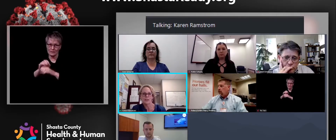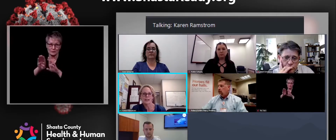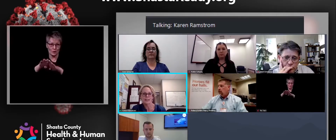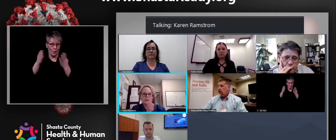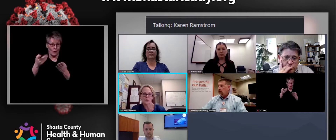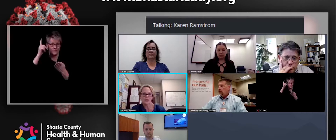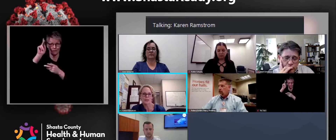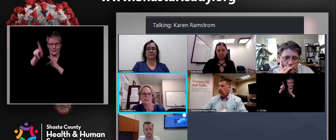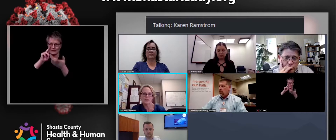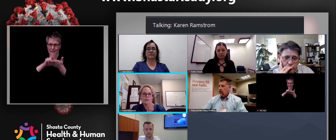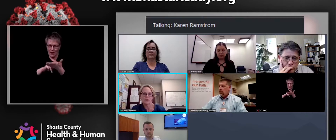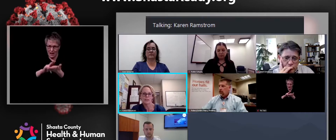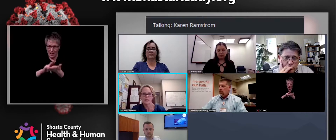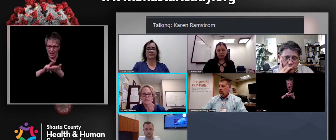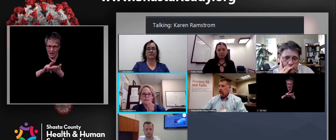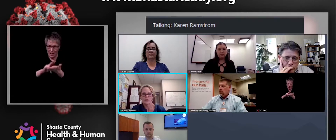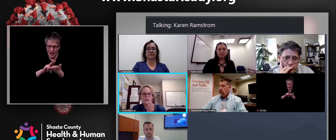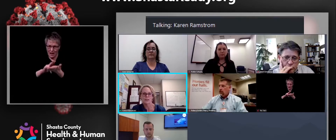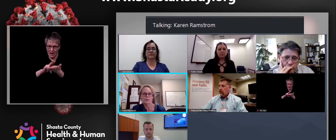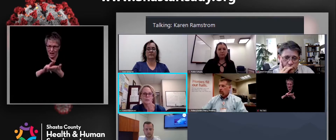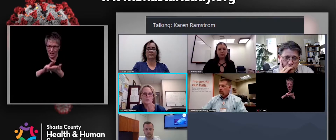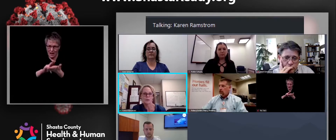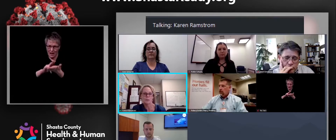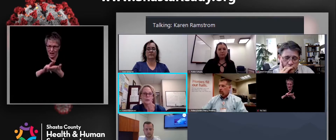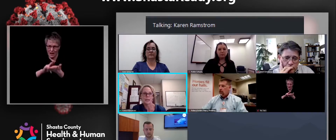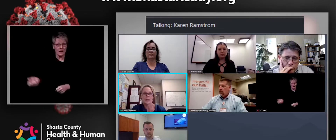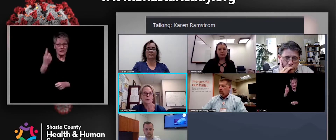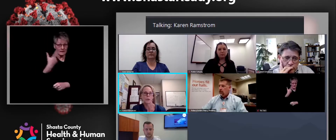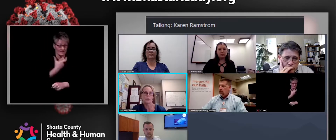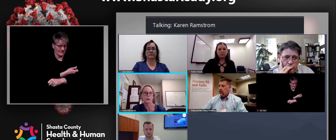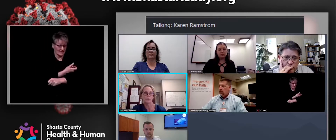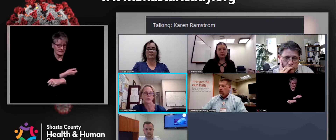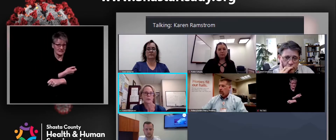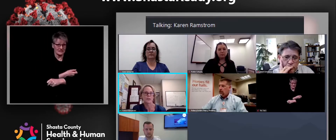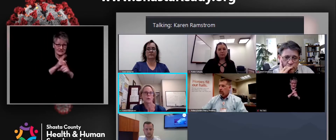not only in the vaccine trials that have involved tens of thousands of people, but in real world